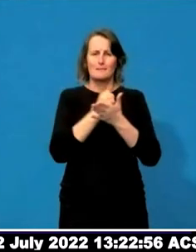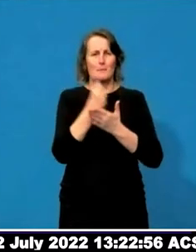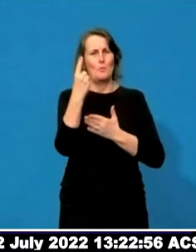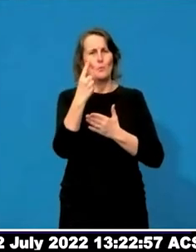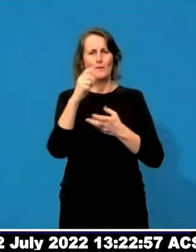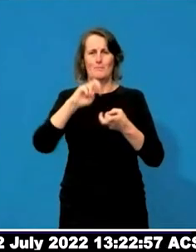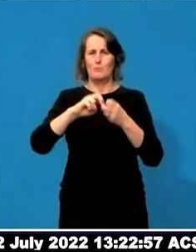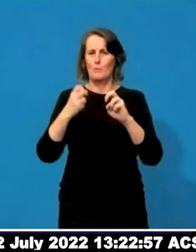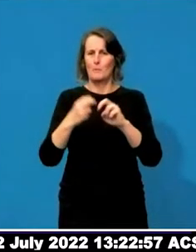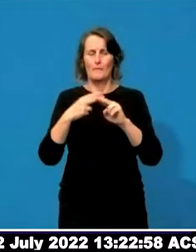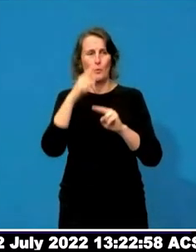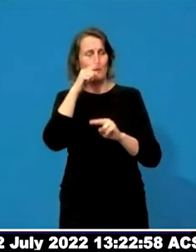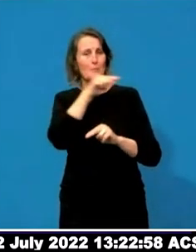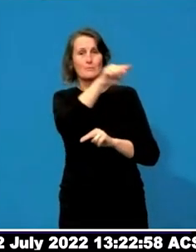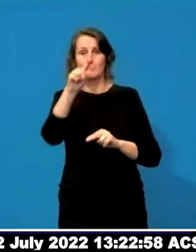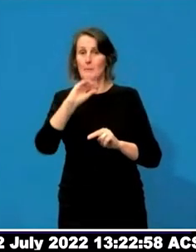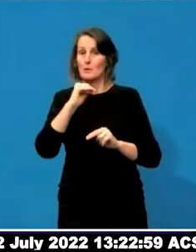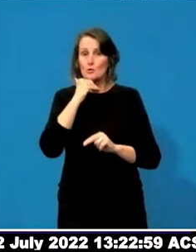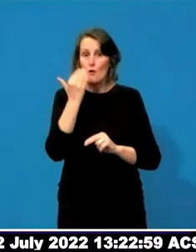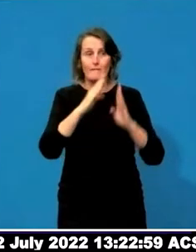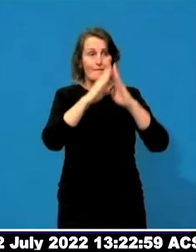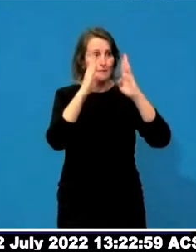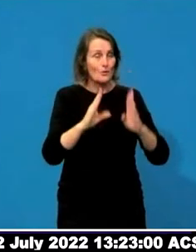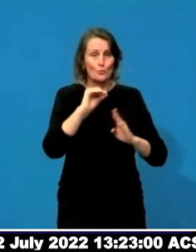When you don't have enough food and shelter and safety,